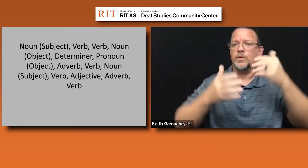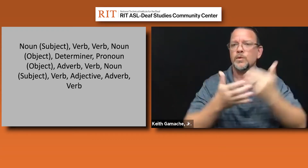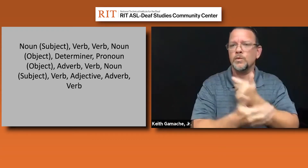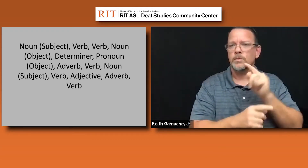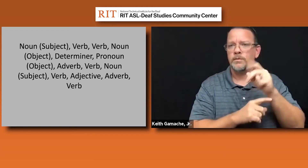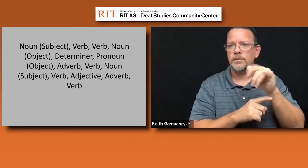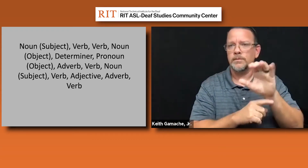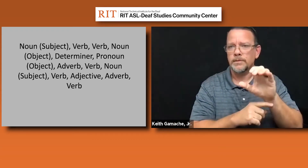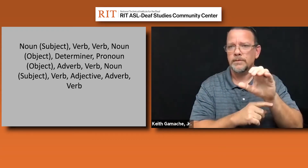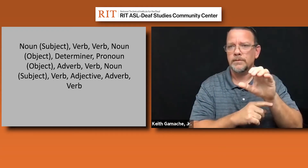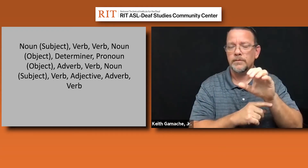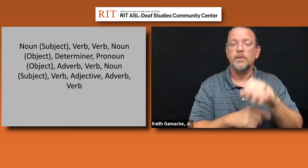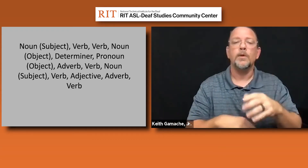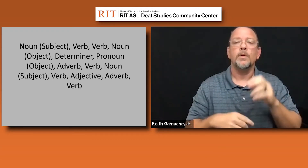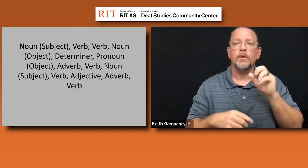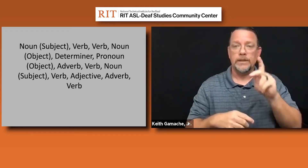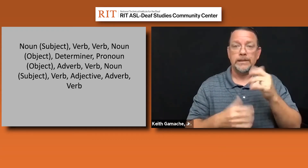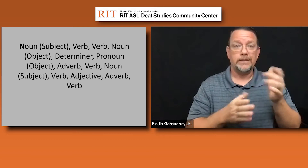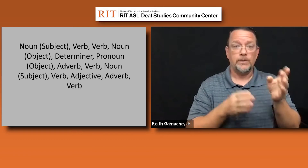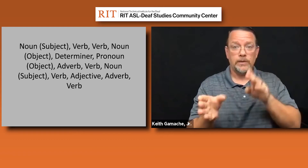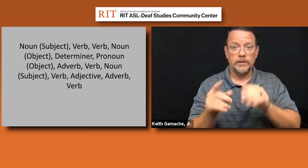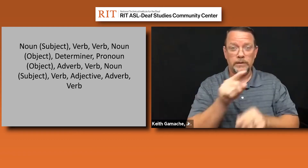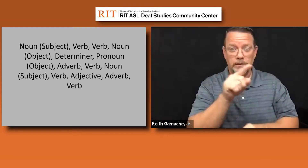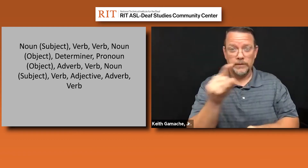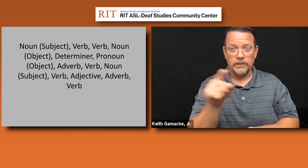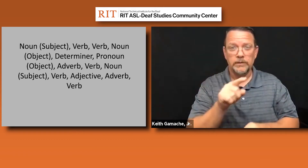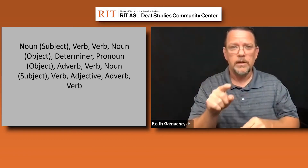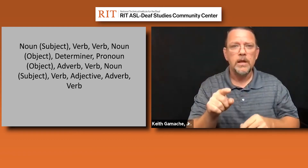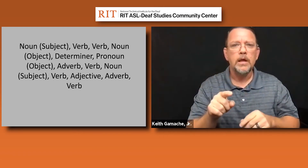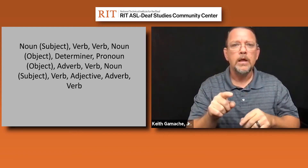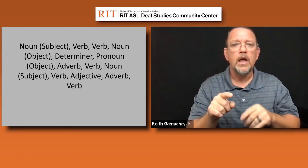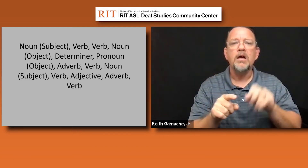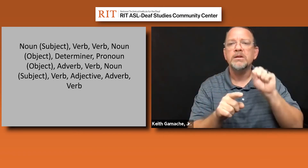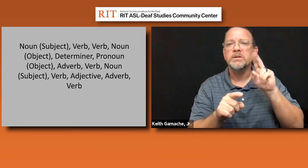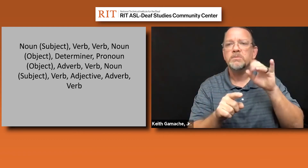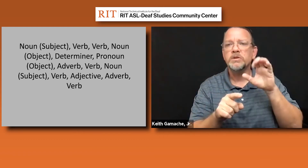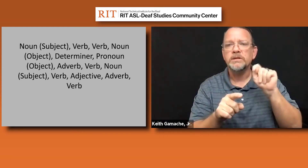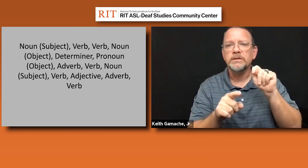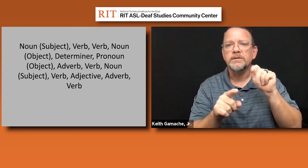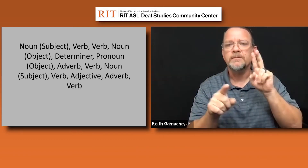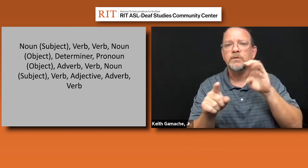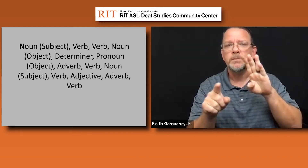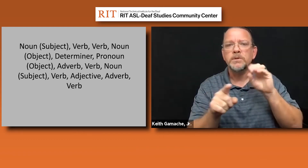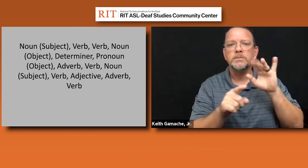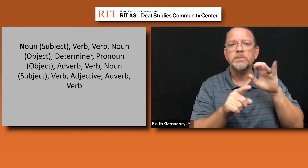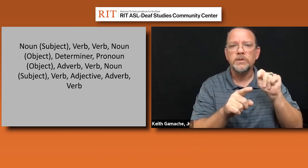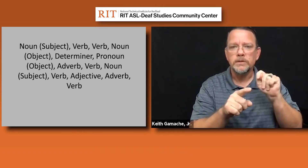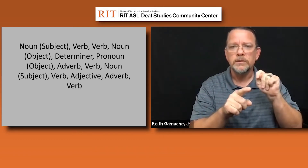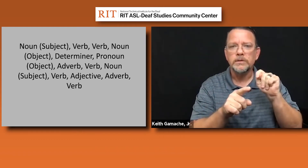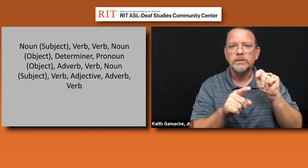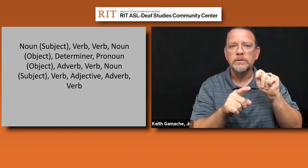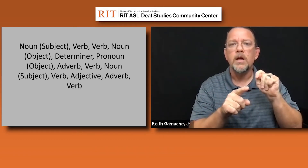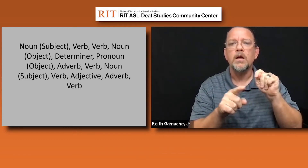to indicate that she's gonna go on to a new topic, and in this sentence, we have subject, verb, verb, noun,